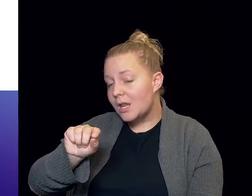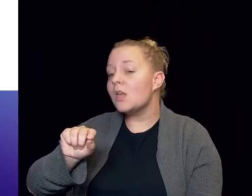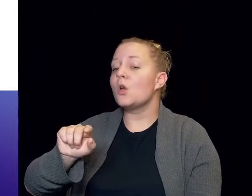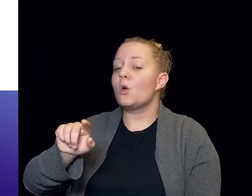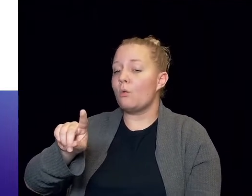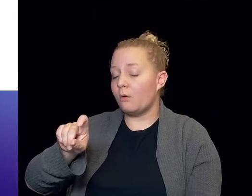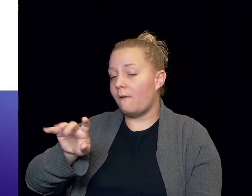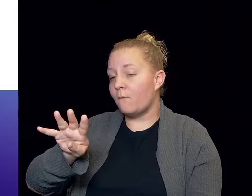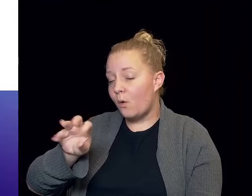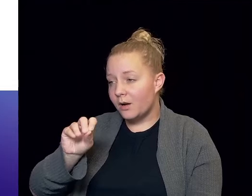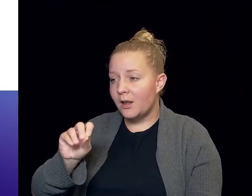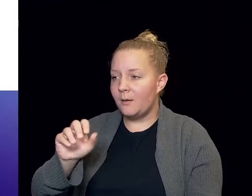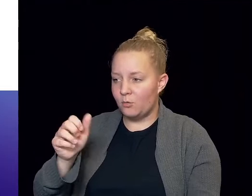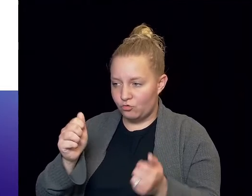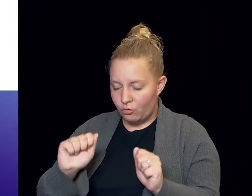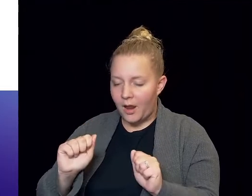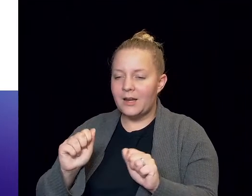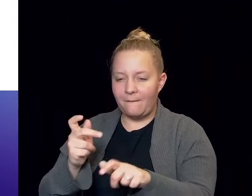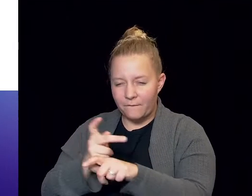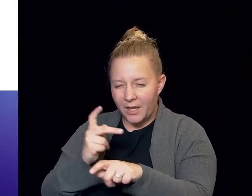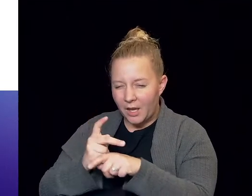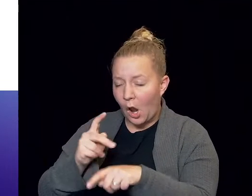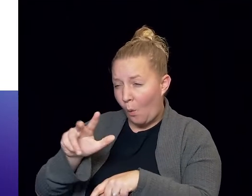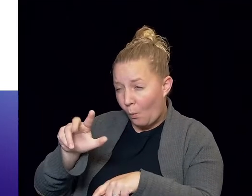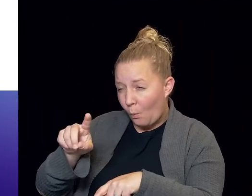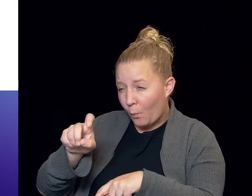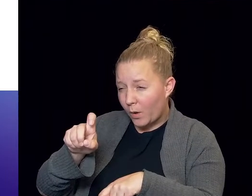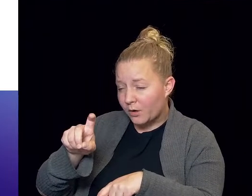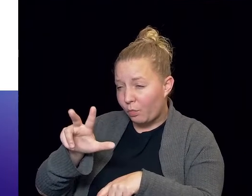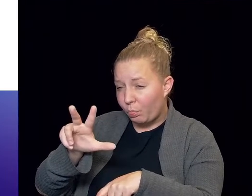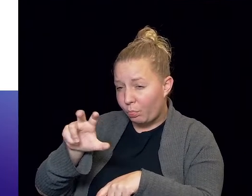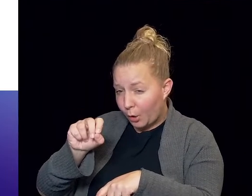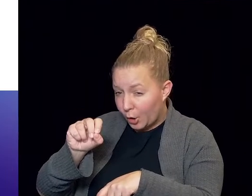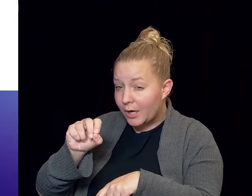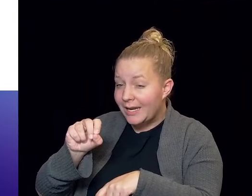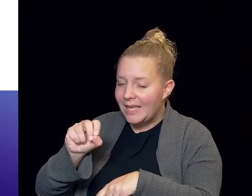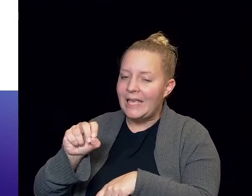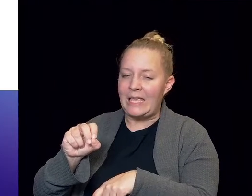find where 130 is so 130 goes right here and you can't go over it. So, I know it goes 1, 2, 3,